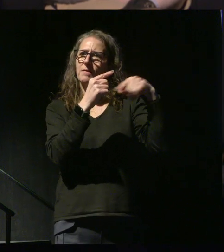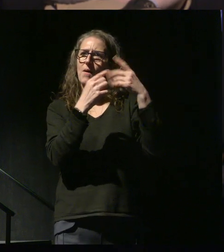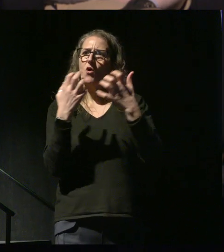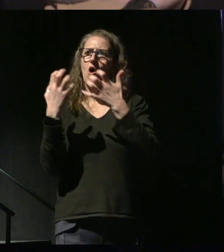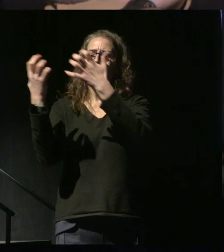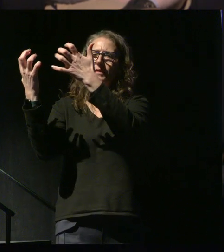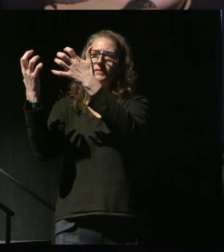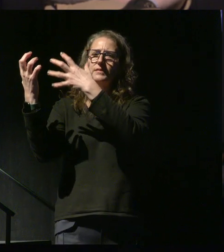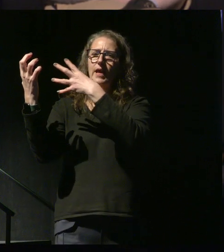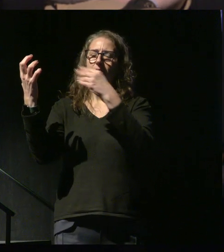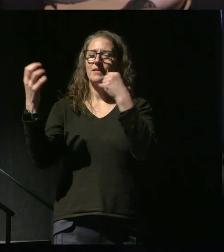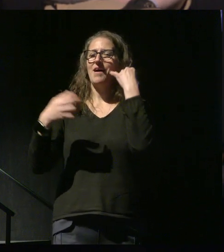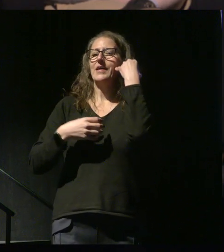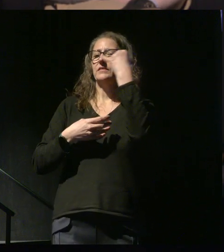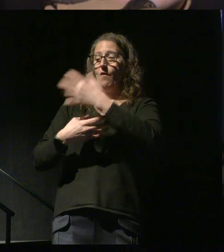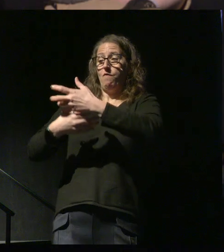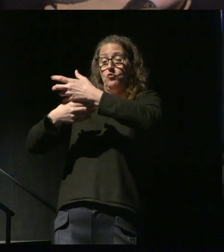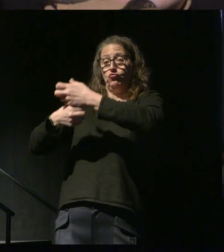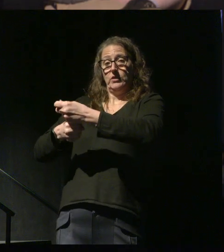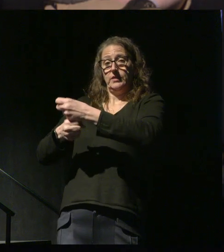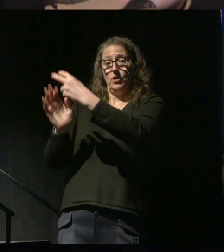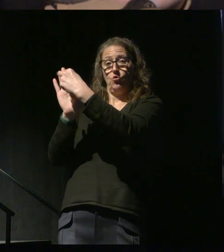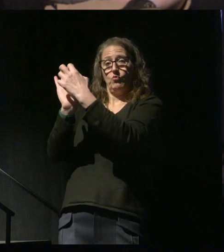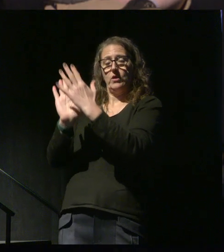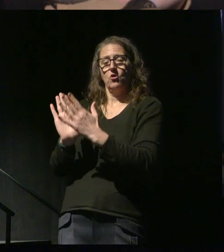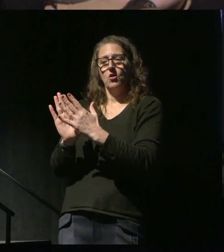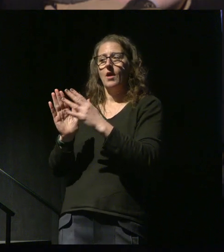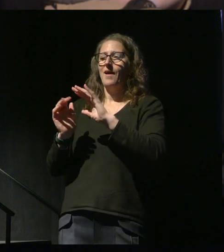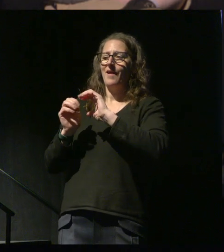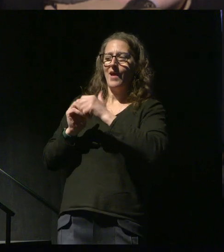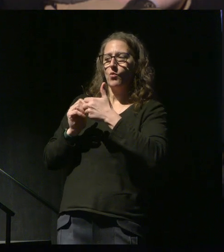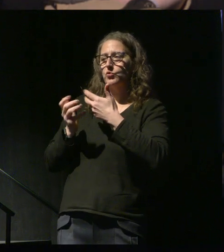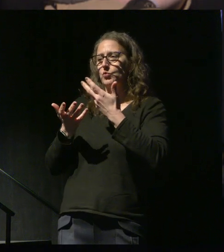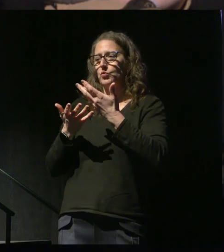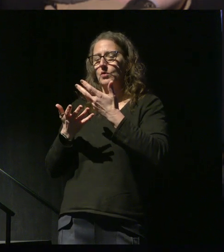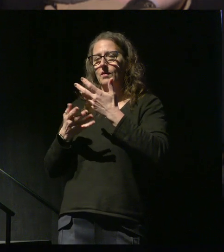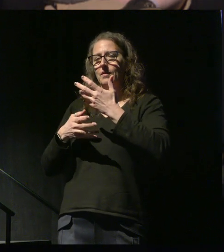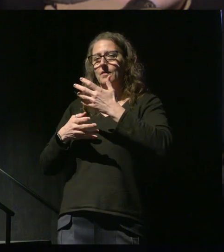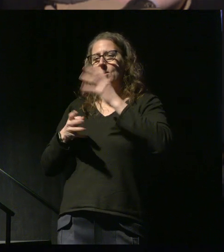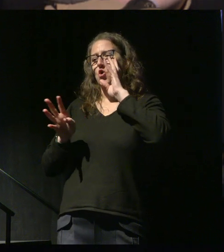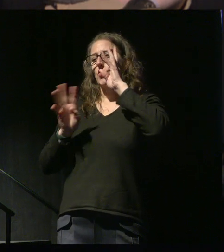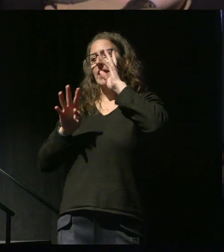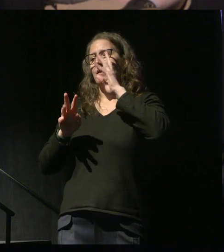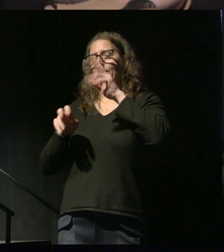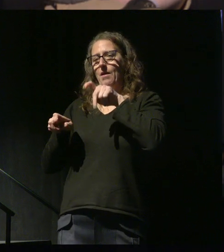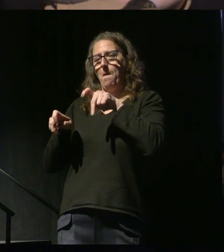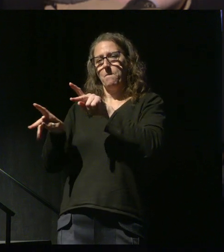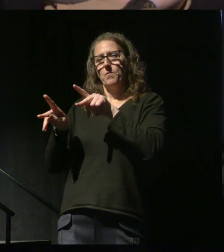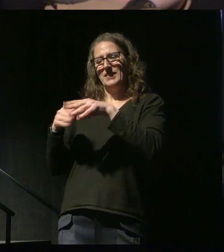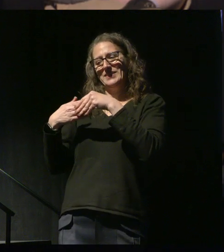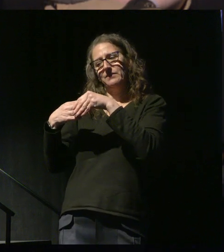trusting the reader and how to create a kind of permissive space in writing to bring in the reader.